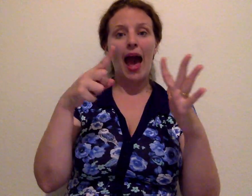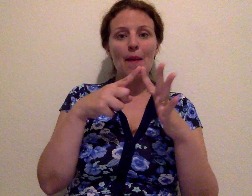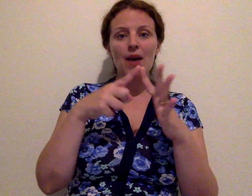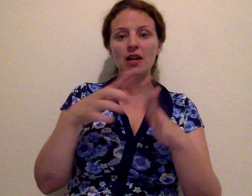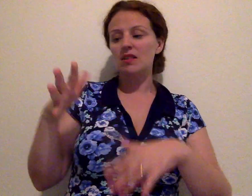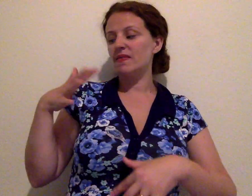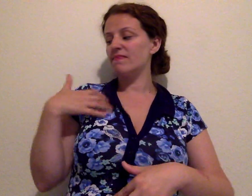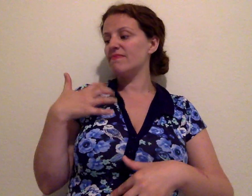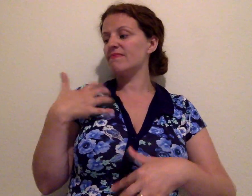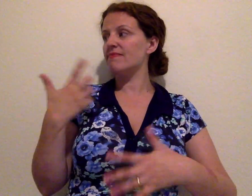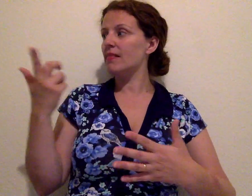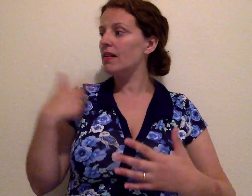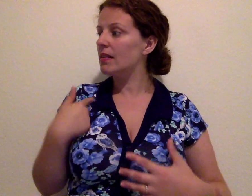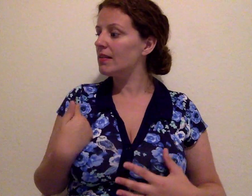Emma was irritated